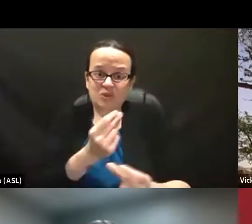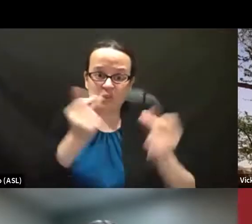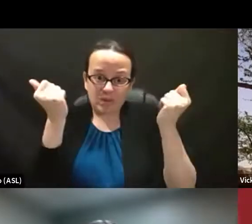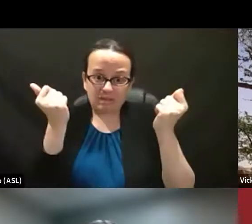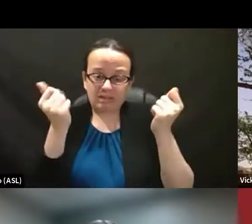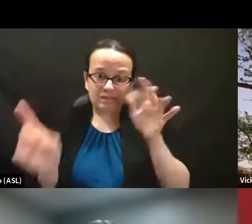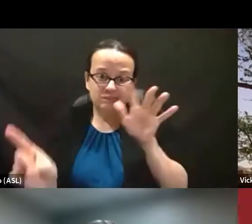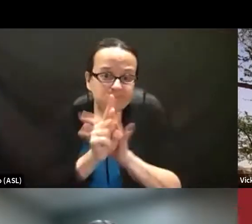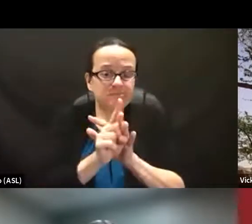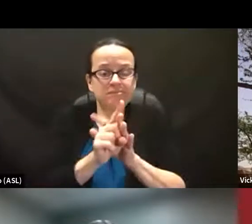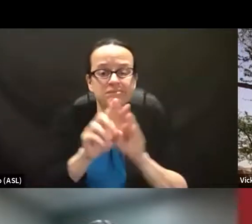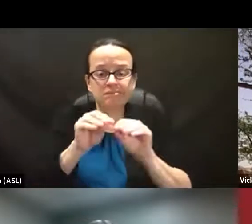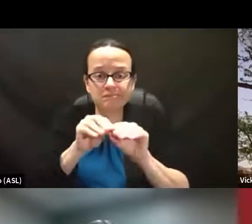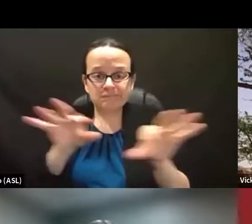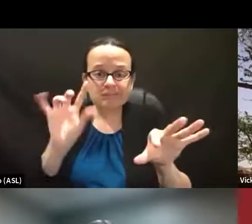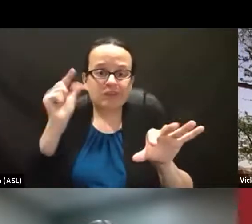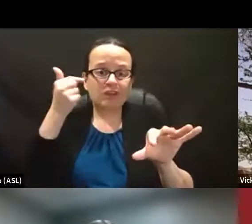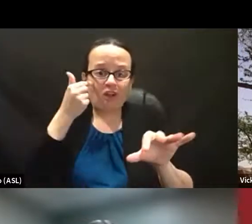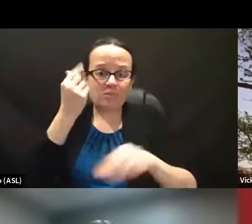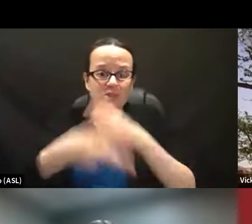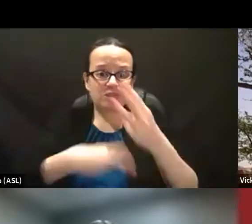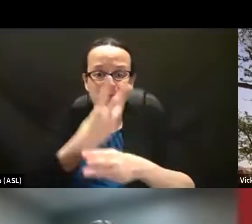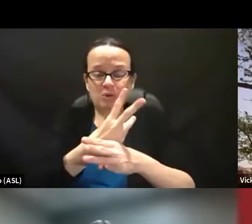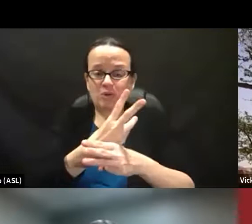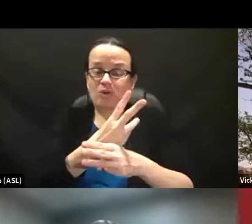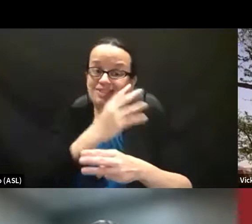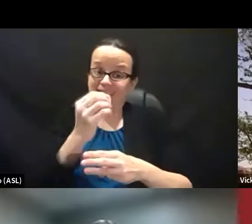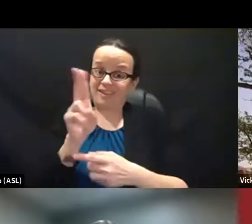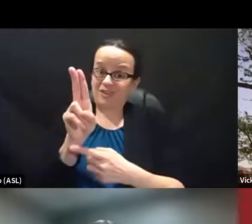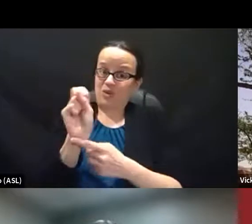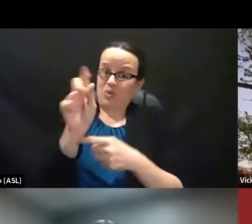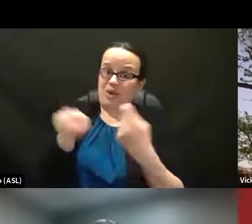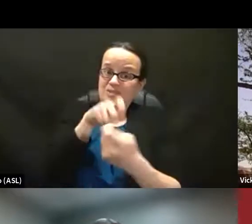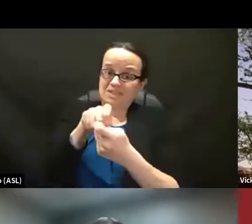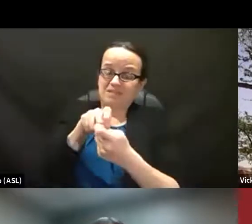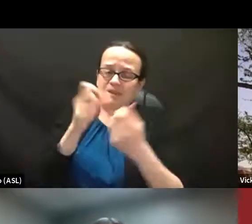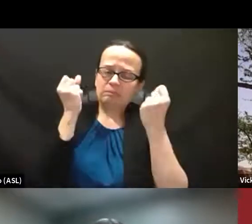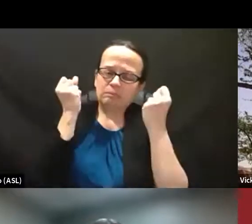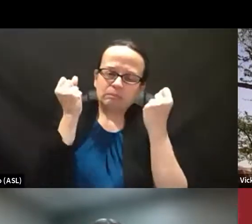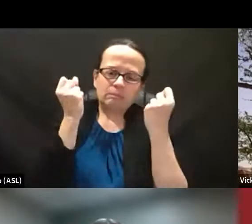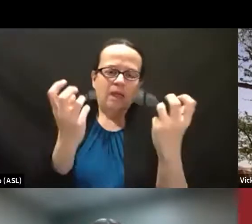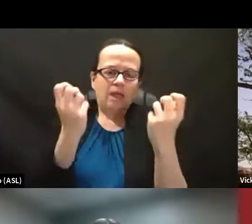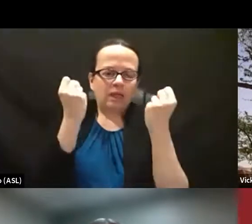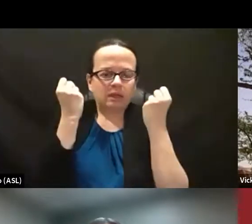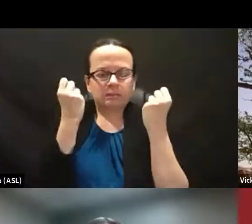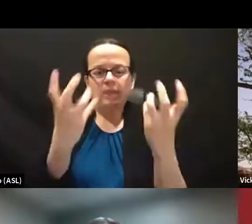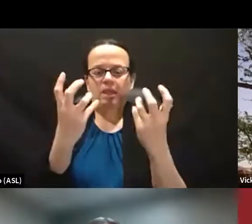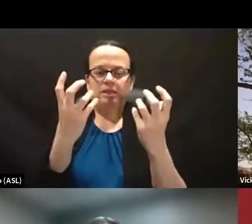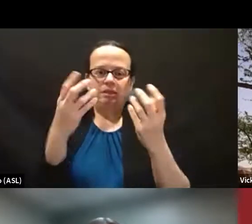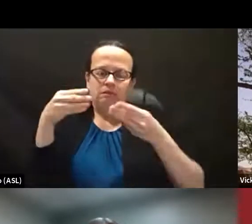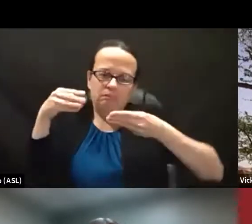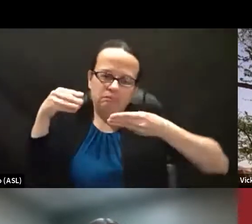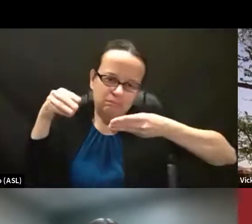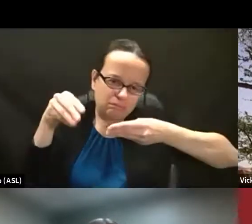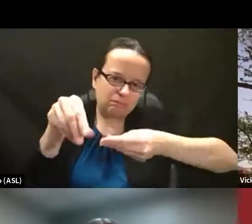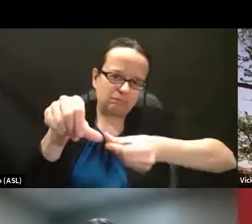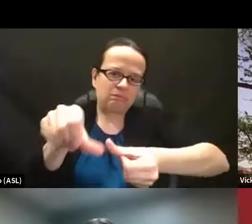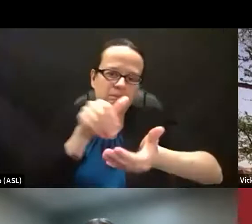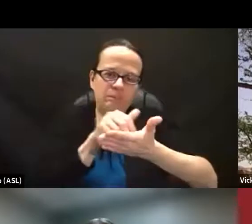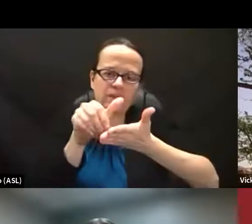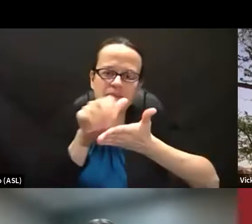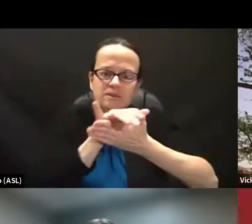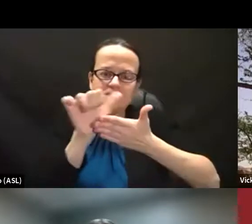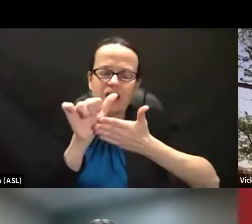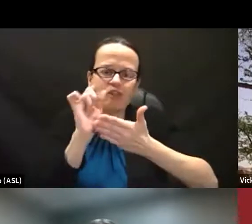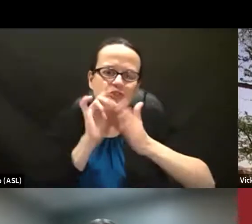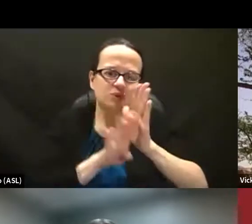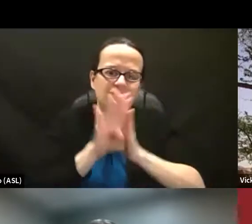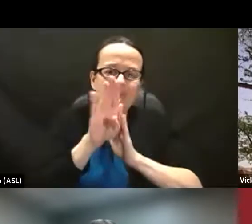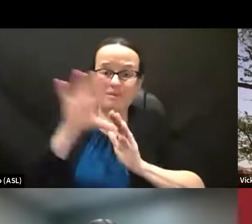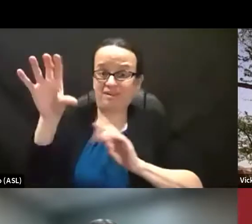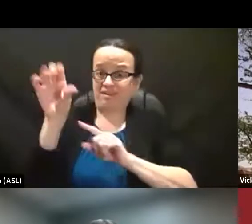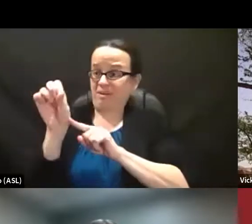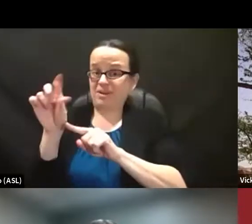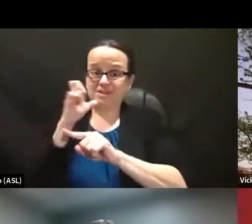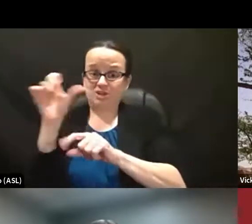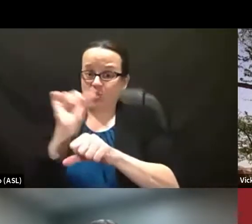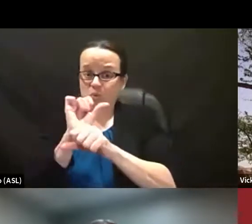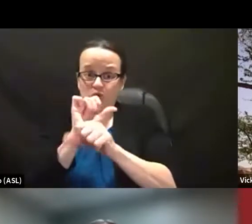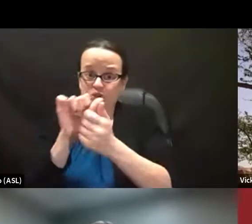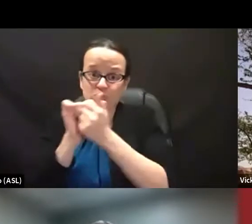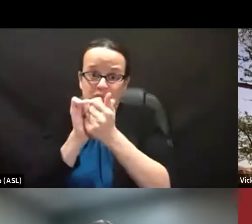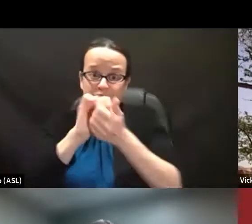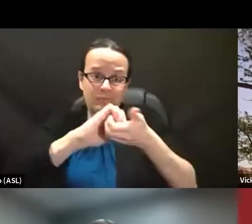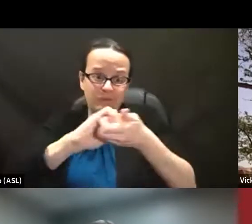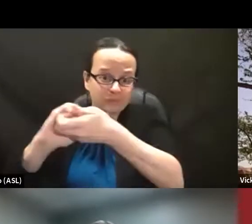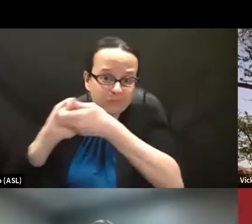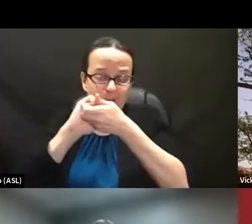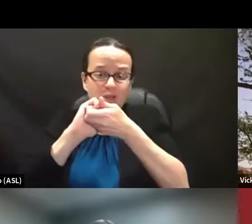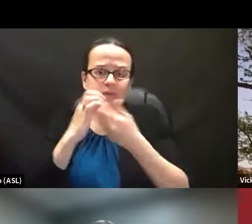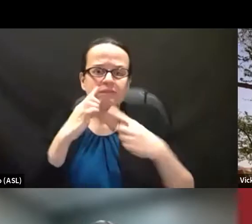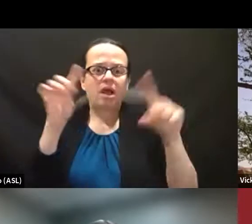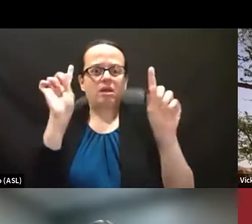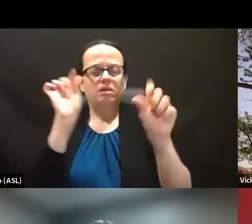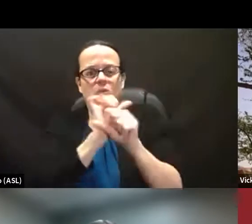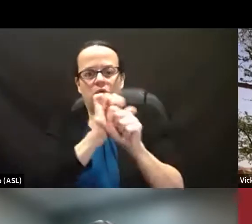Josh Allen (RN): Is governments around the world, including, certainly in the US put many hundreds of millions of dollars into their development and so companies that normally don't work together, for example, work together to help get the vaccines out to the market.